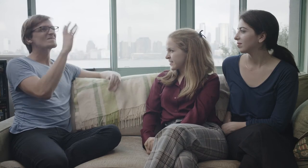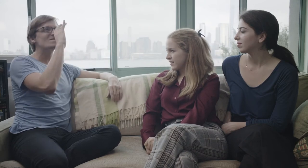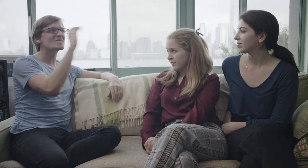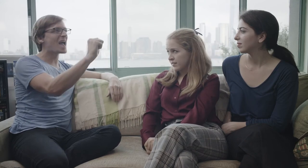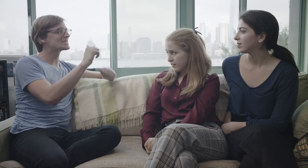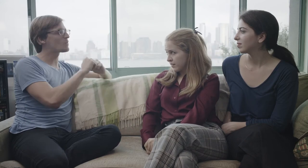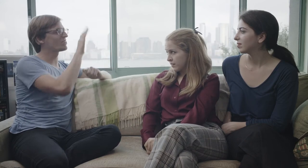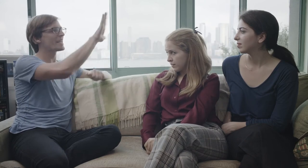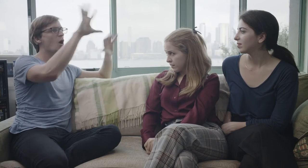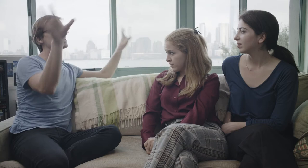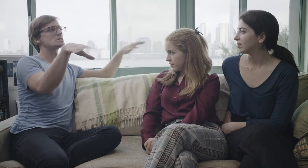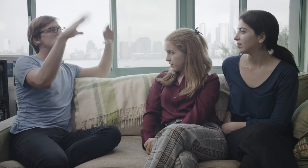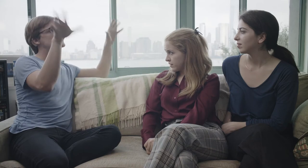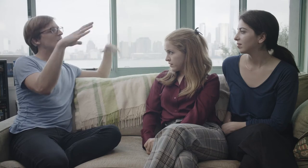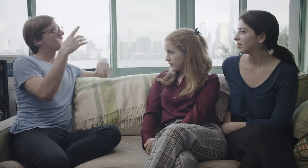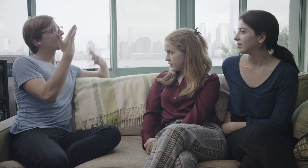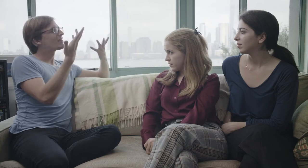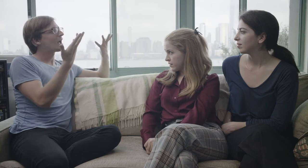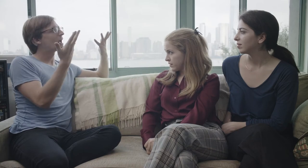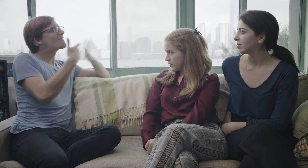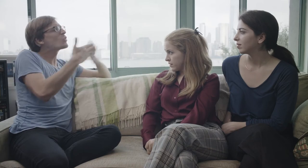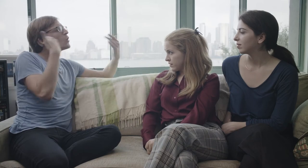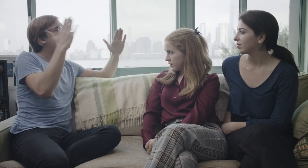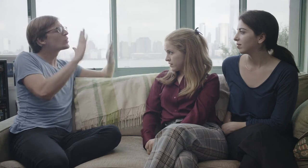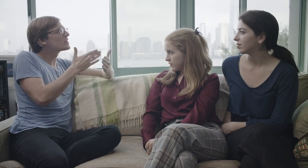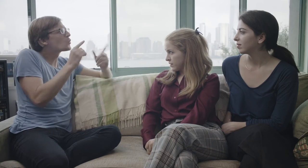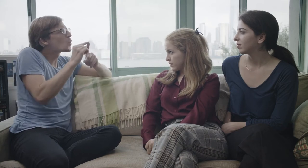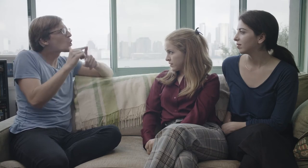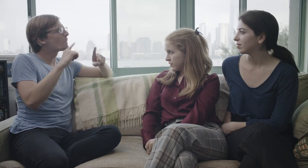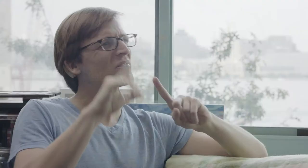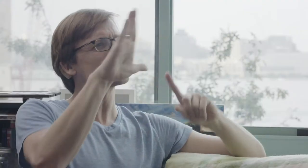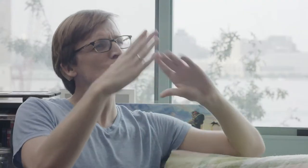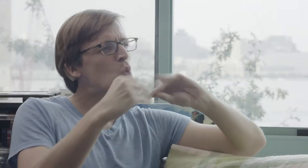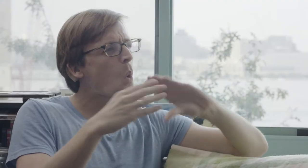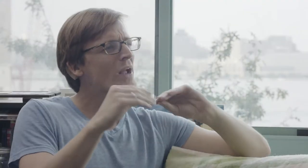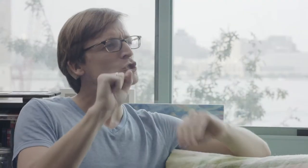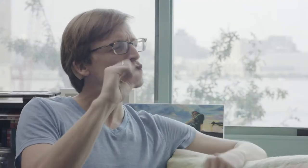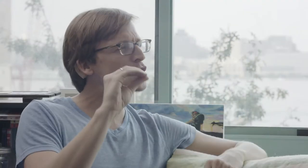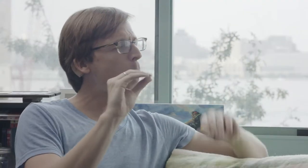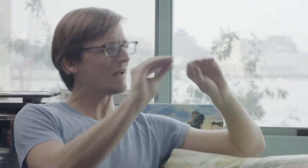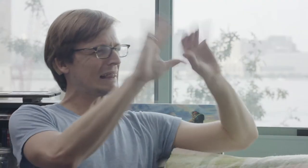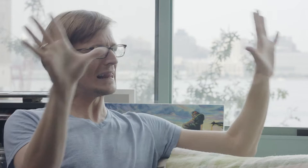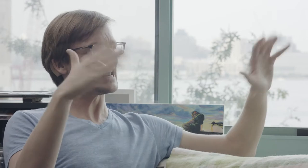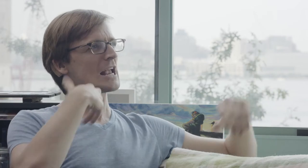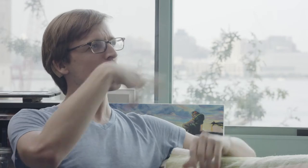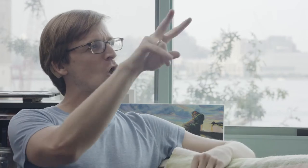There was no access. But I was so taken by the spectacle. And even though I didn't know what they were saying,